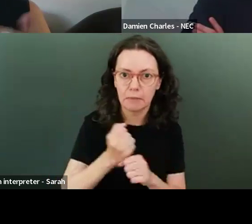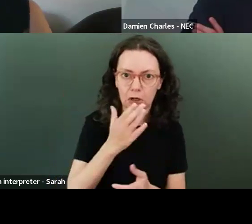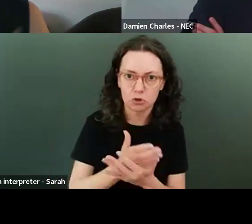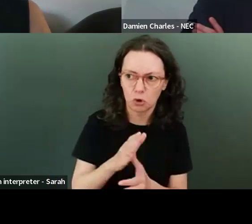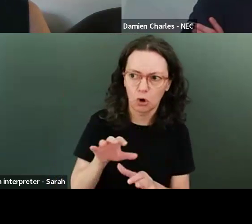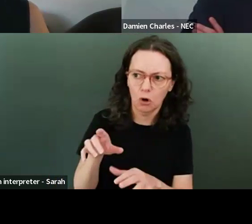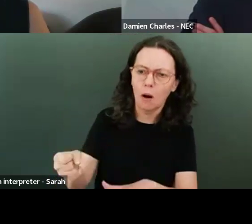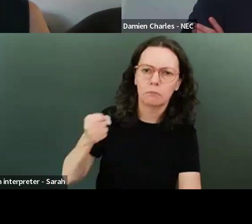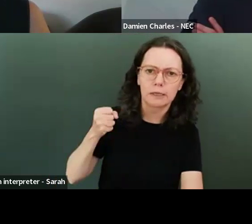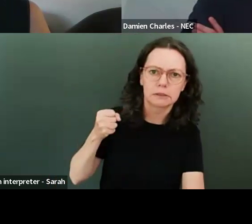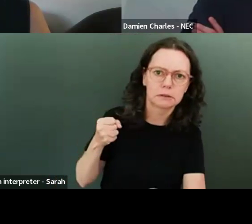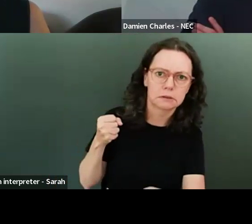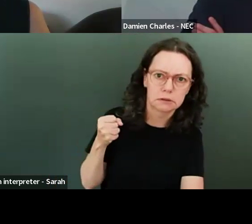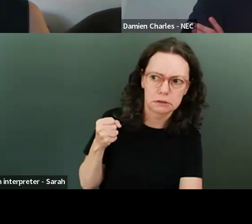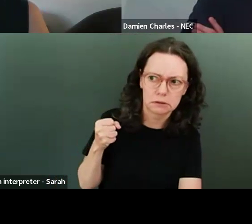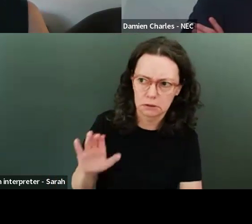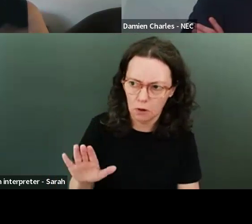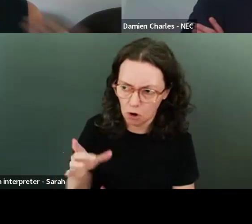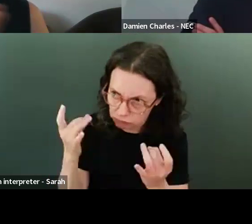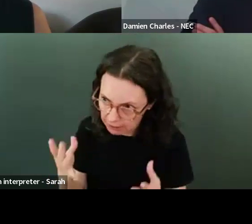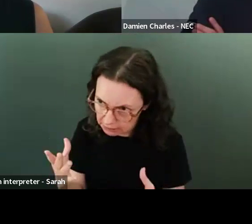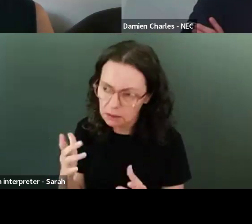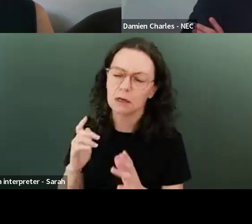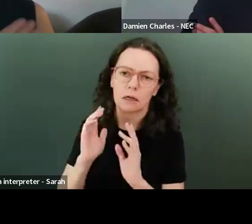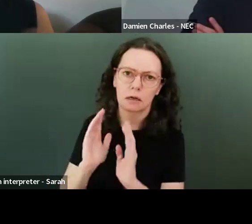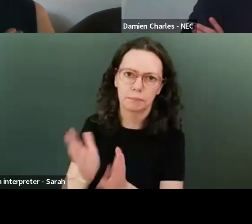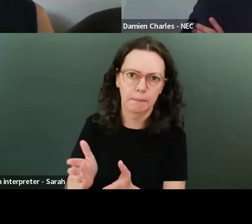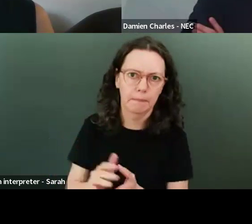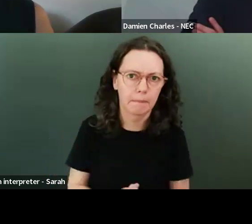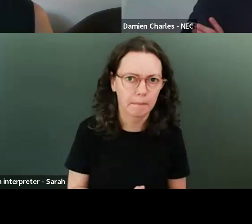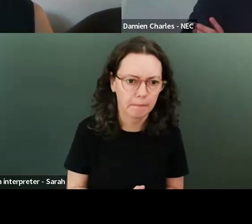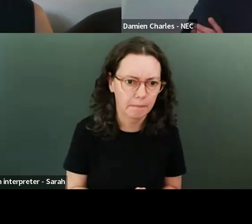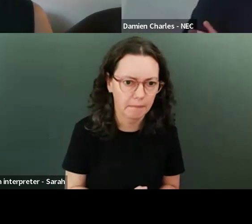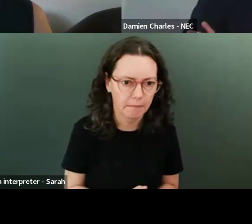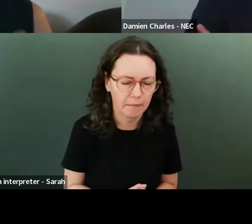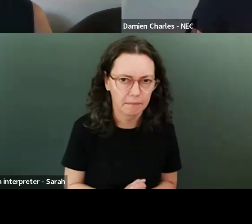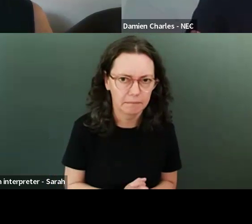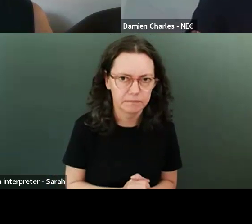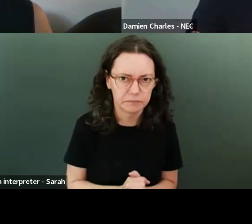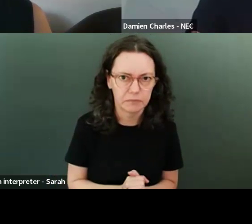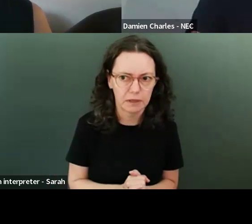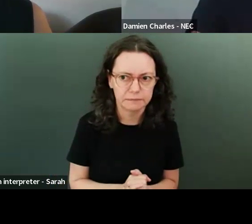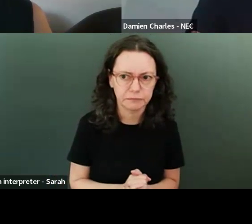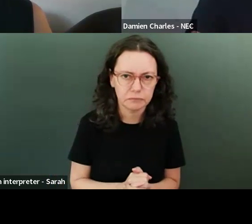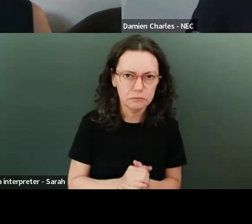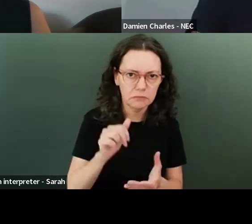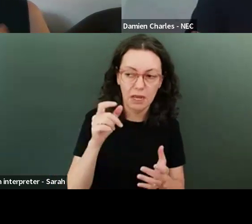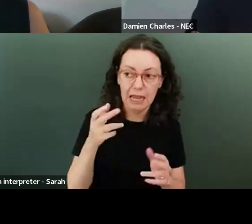things are happening in the right order so we're not putting you know we we're responding with our